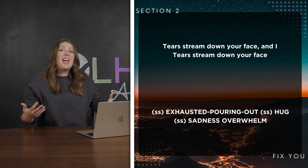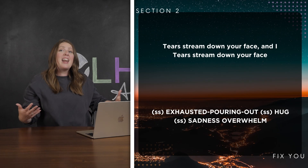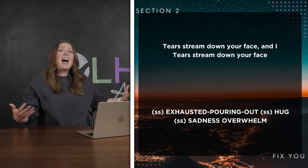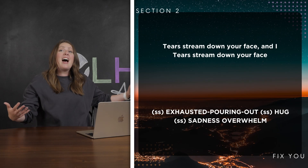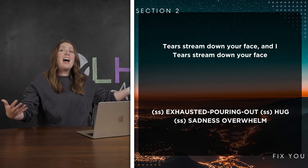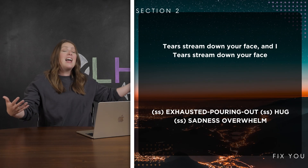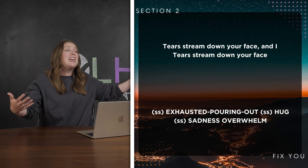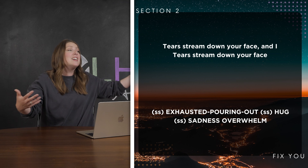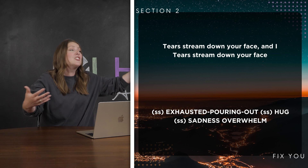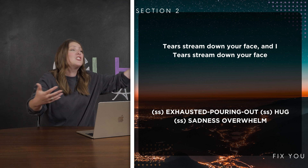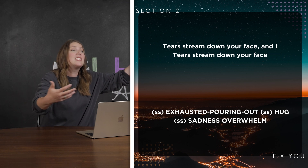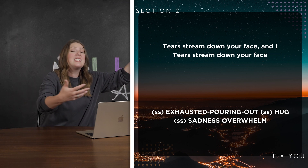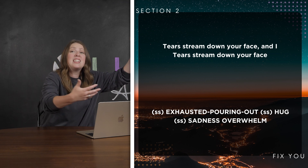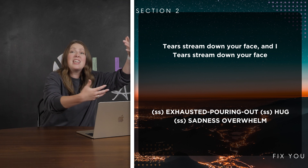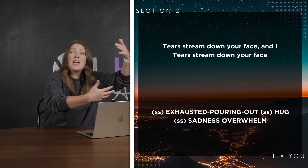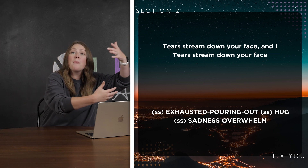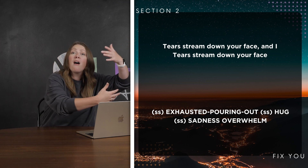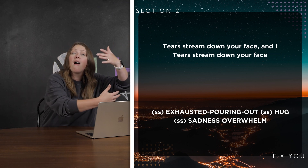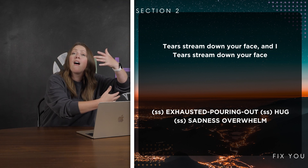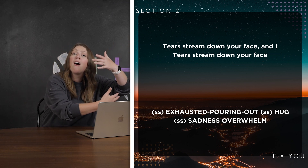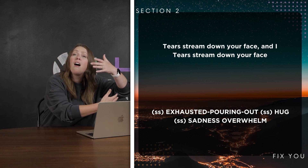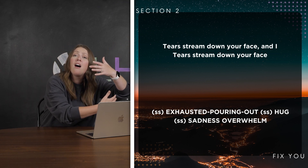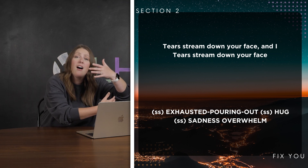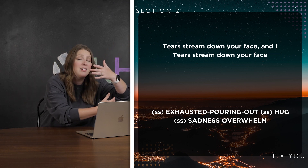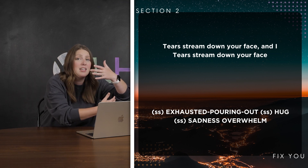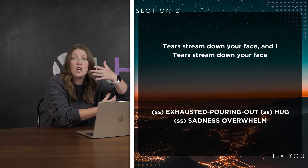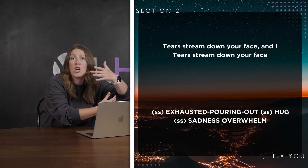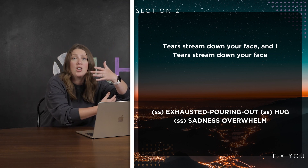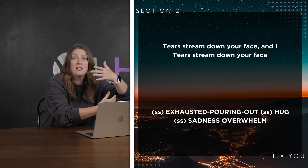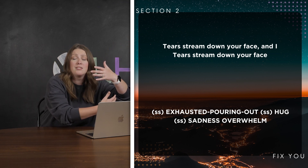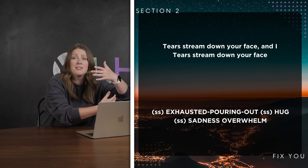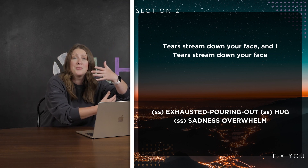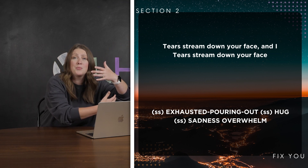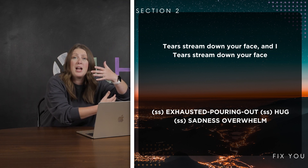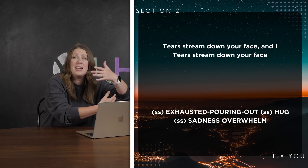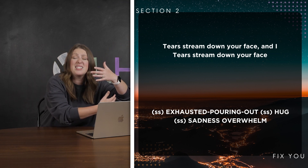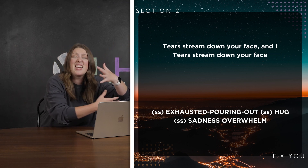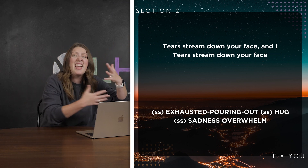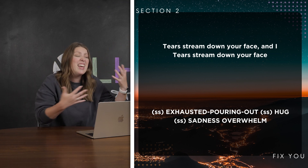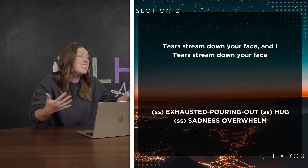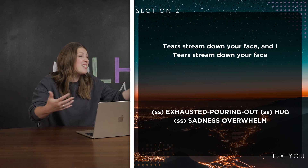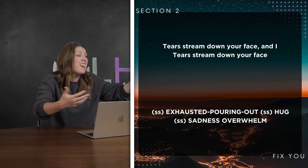And I just see him hugging her. Right? It's.